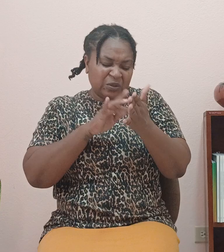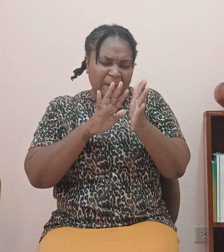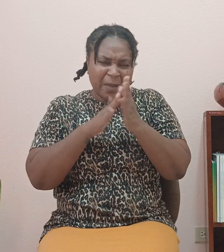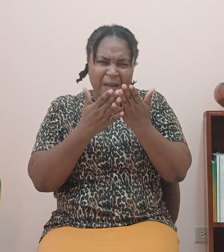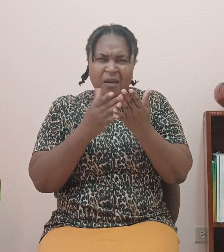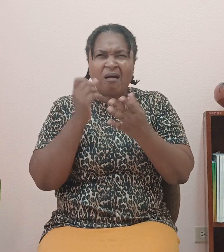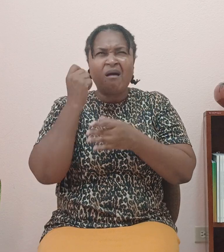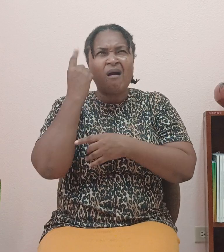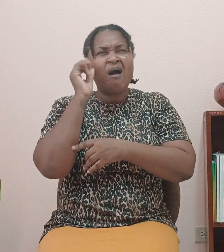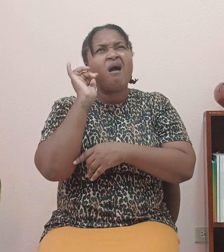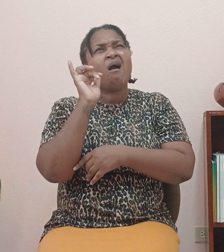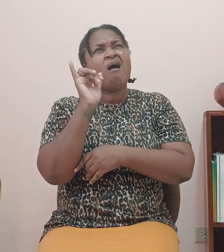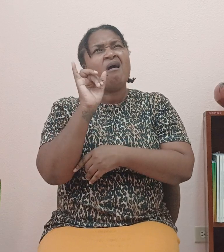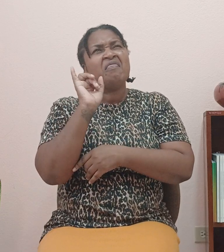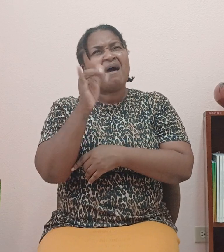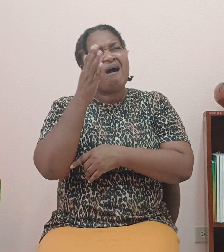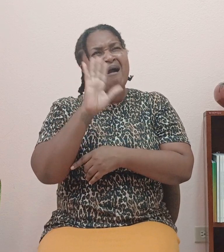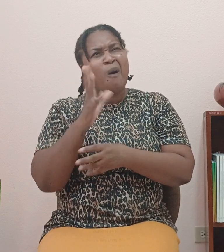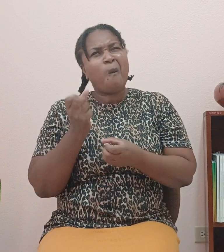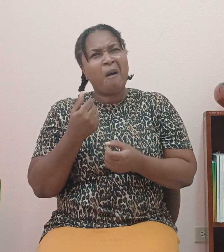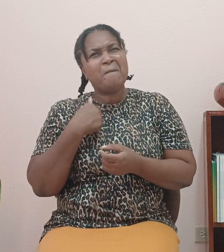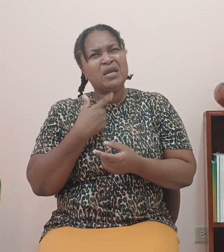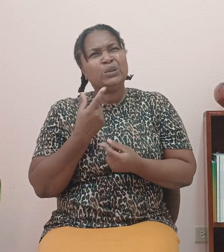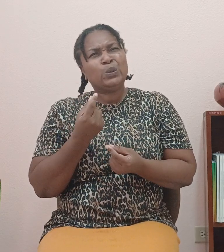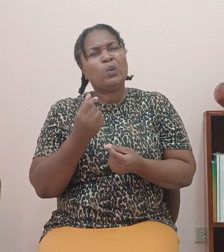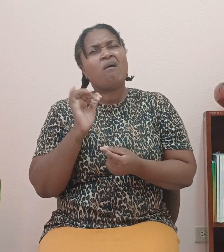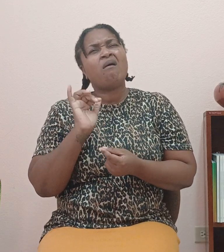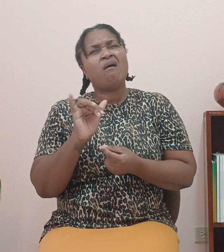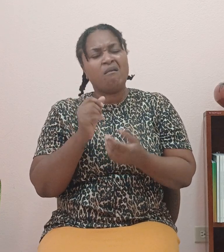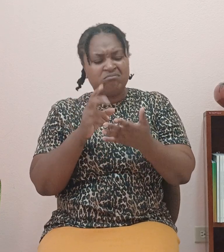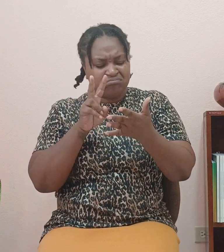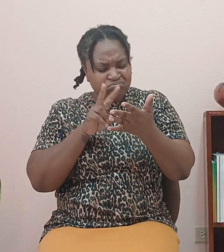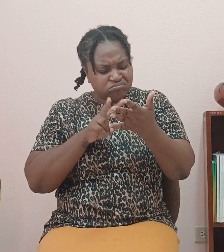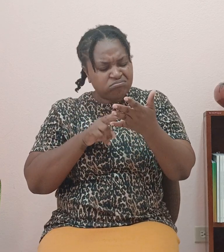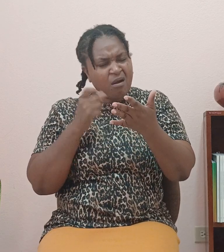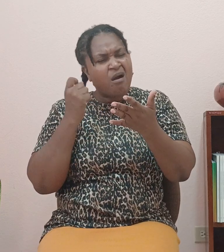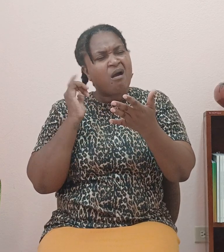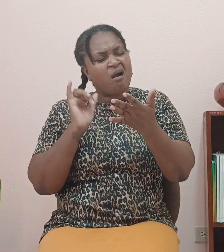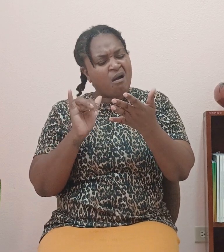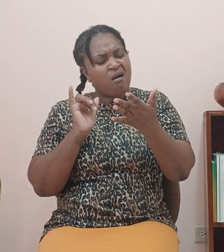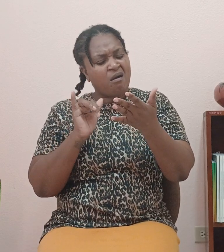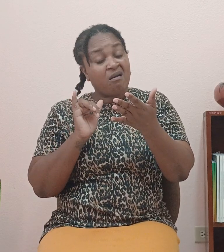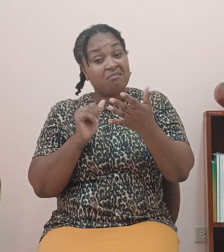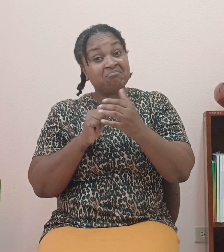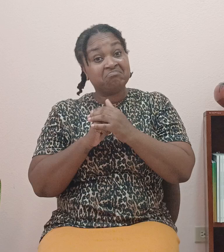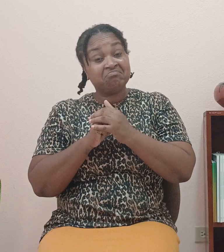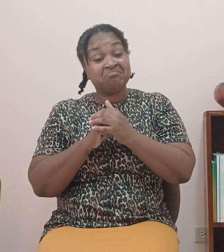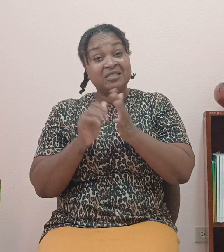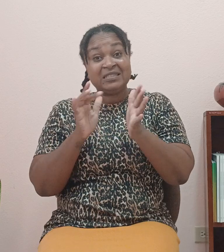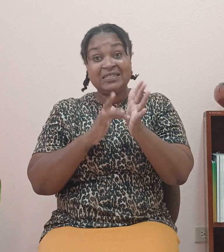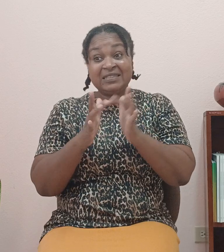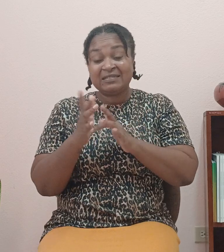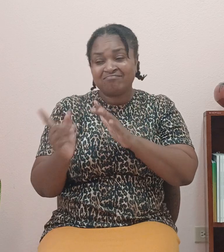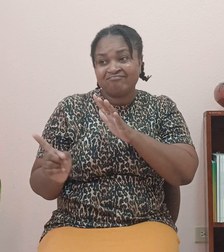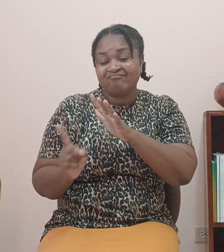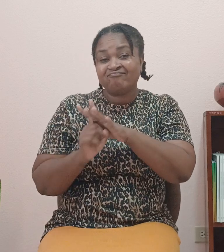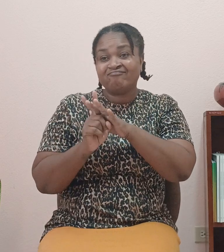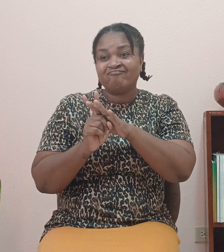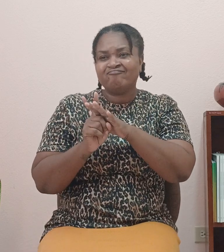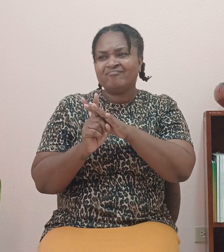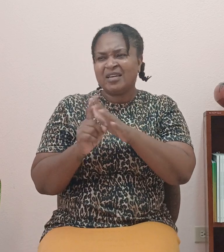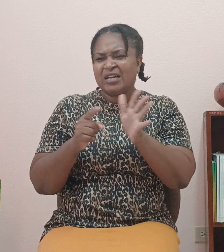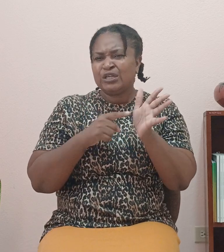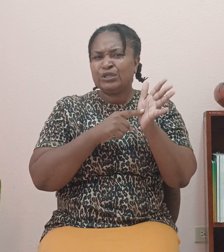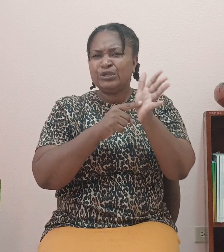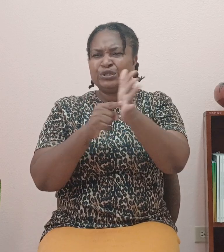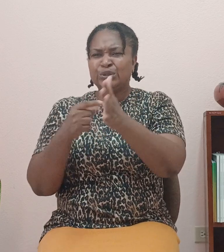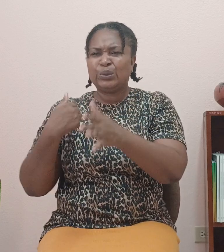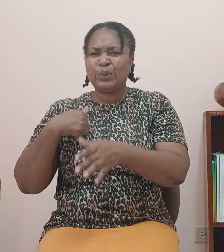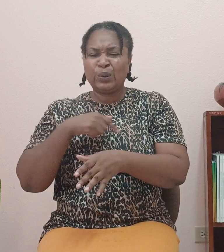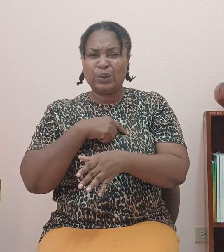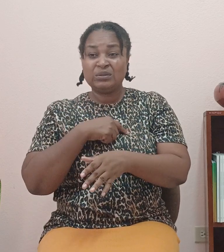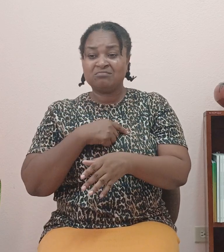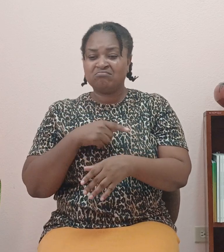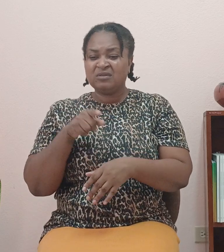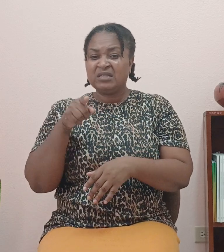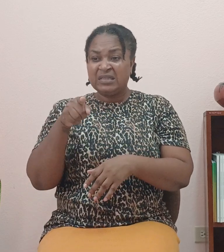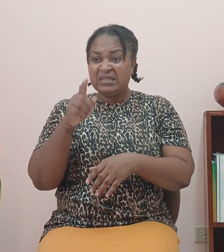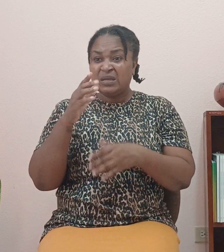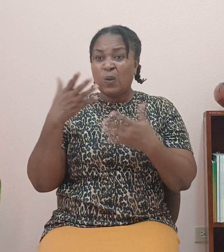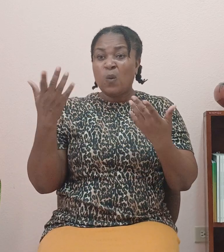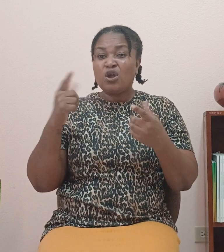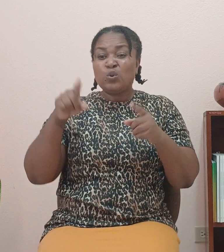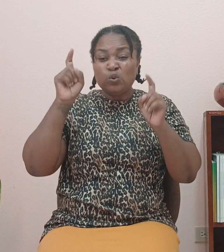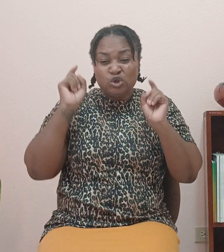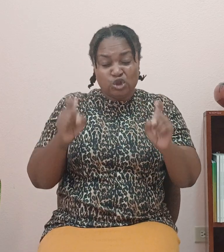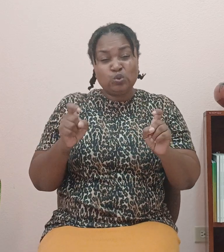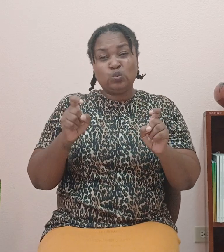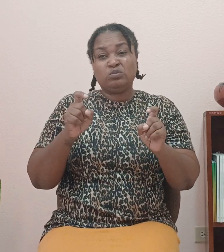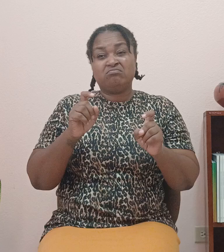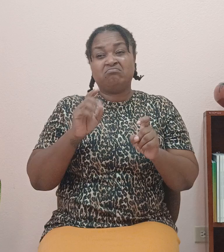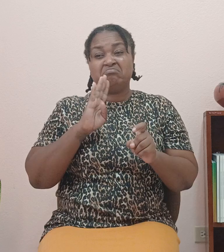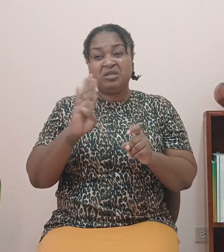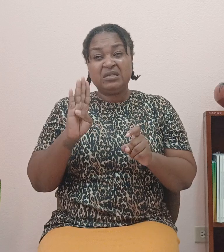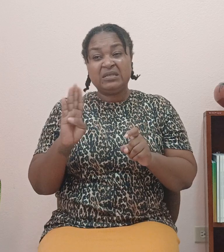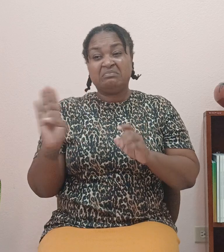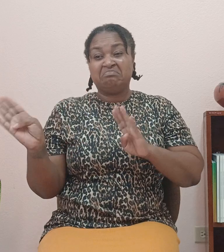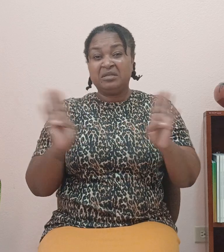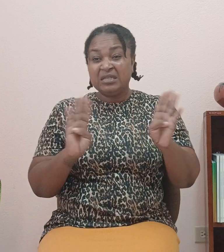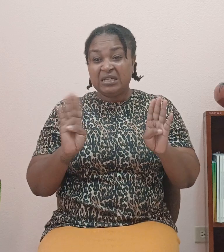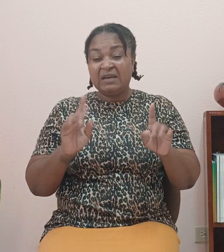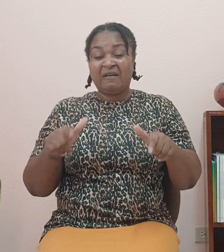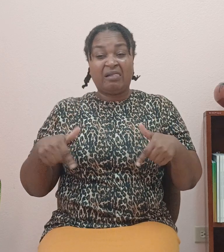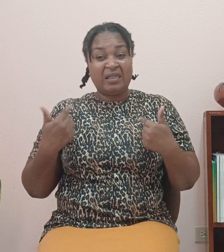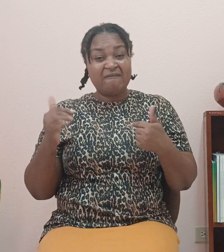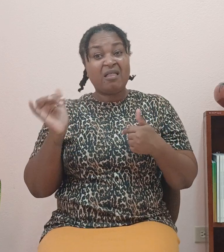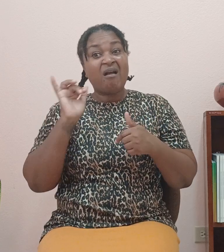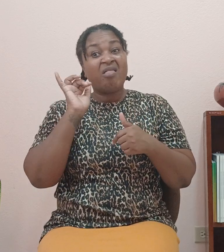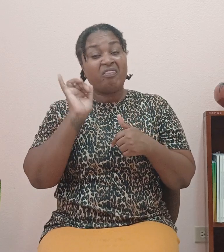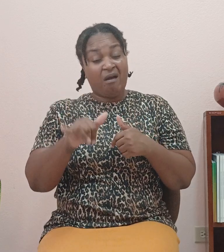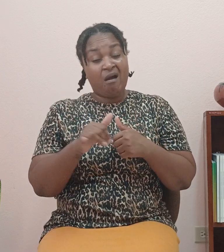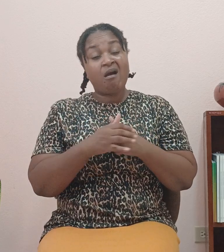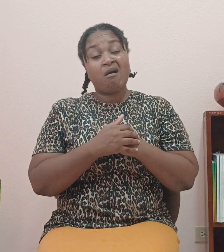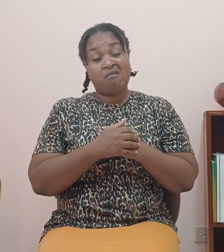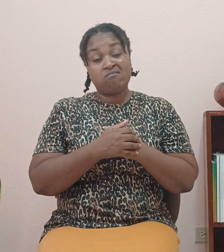to do. Jesus came and showed us this is what you should be this is how we should behave and live.